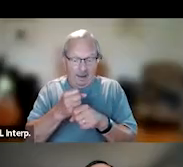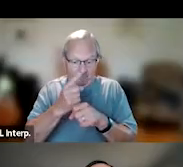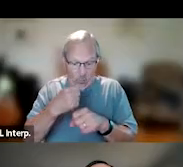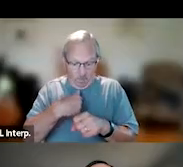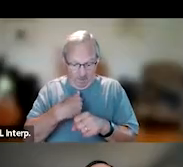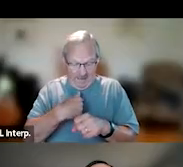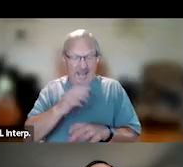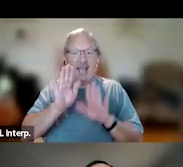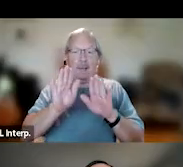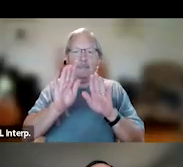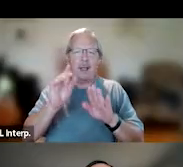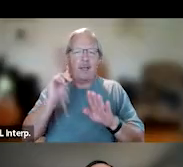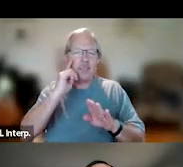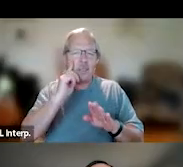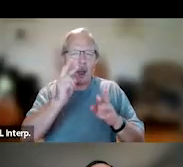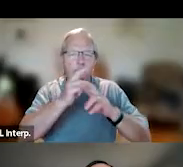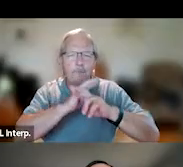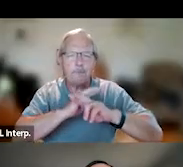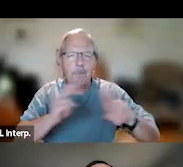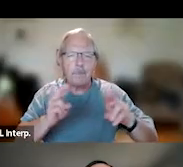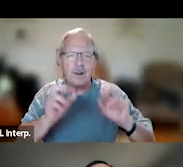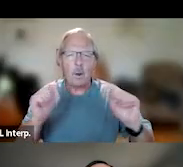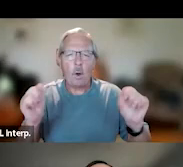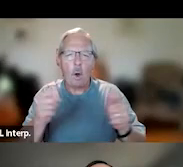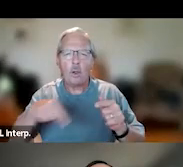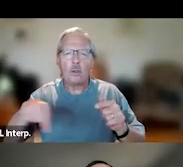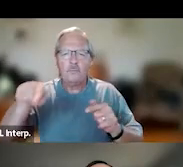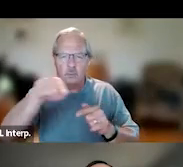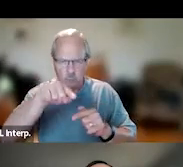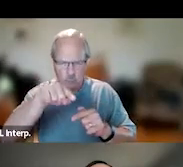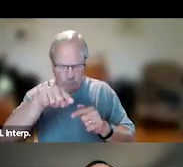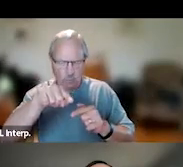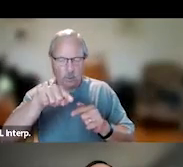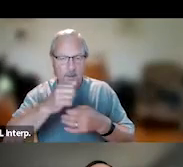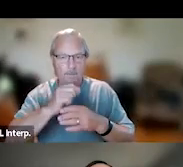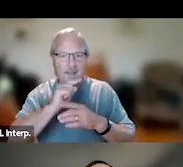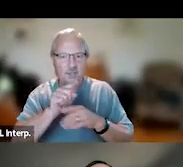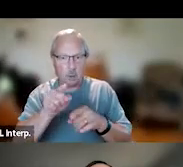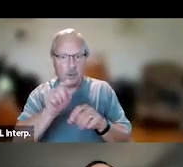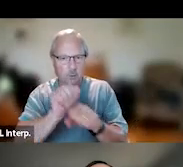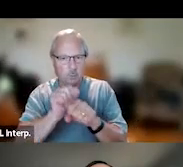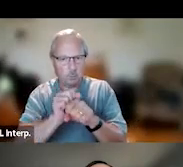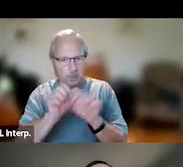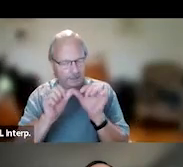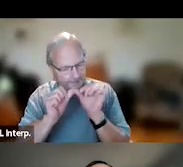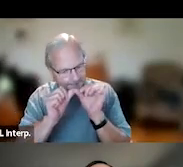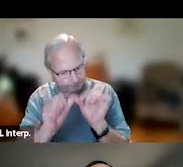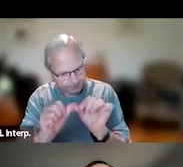and preparation that all of you guys have been going through to make sure that this work continues. At the end of the day,